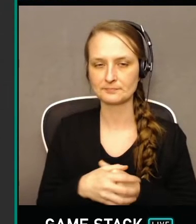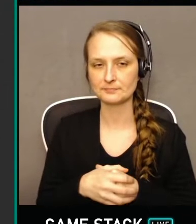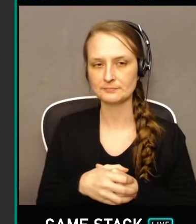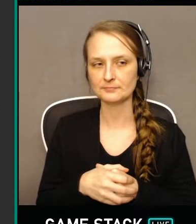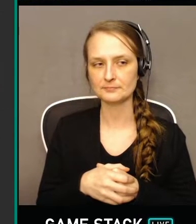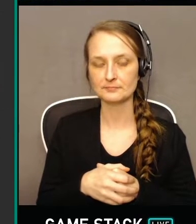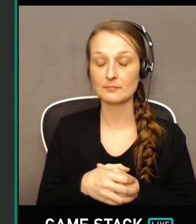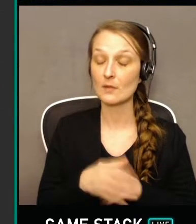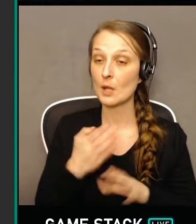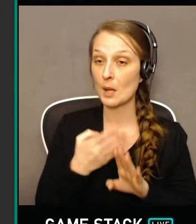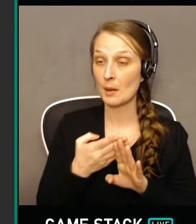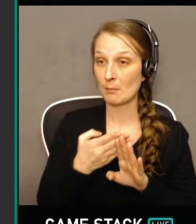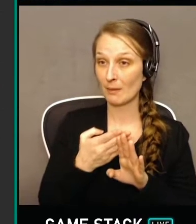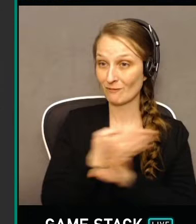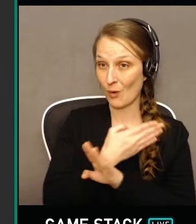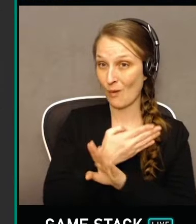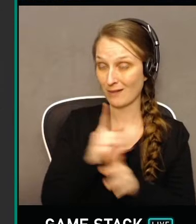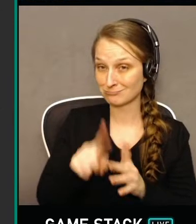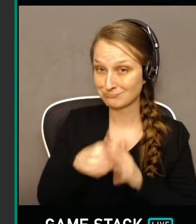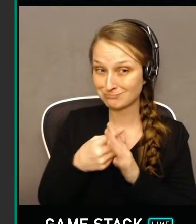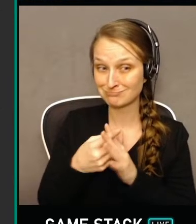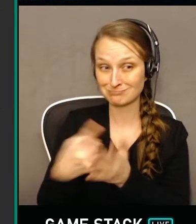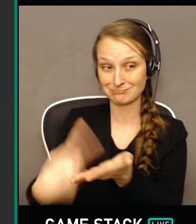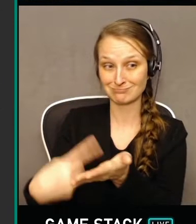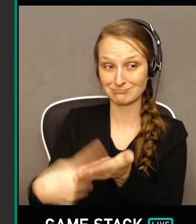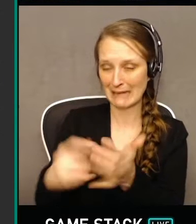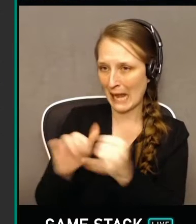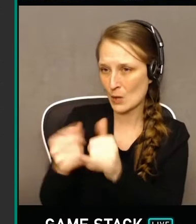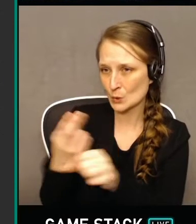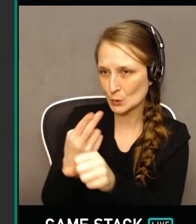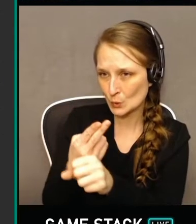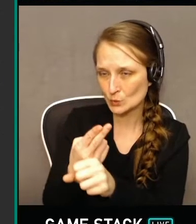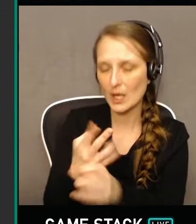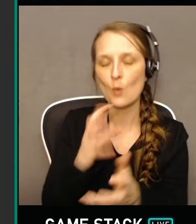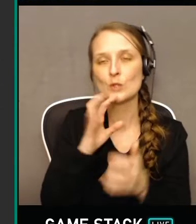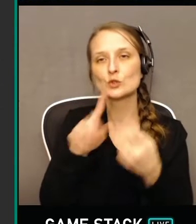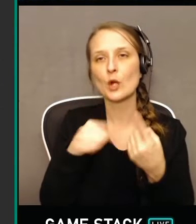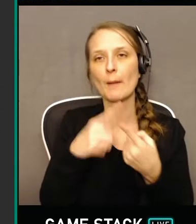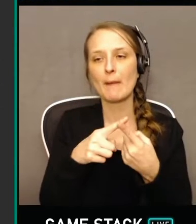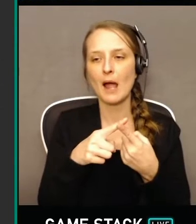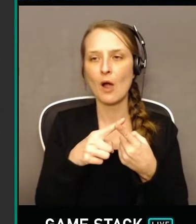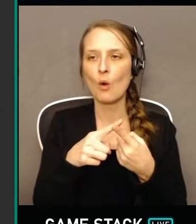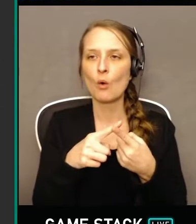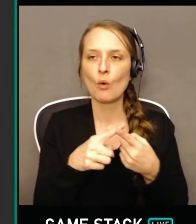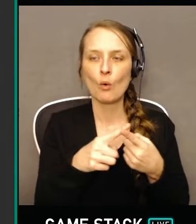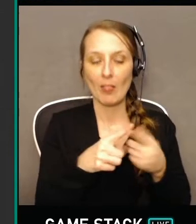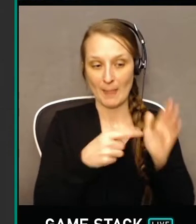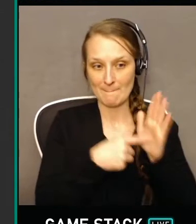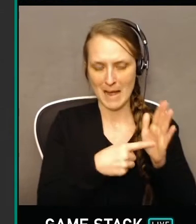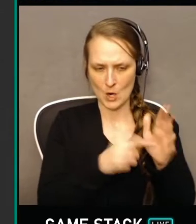Before I dive into how to use the Agility SDK, I want to talk about how the Agility SDK model